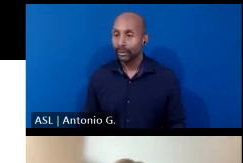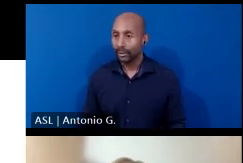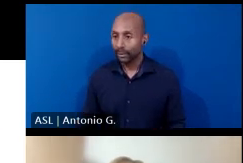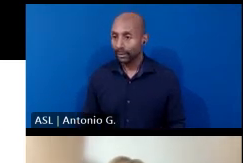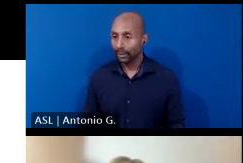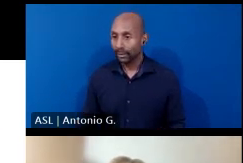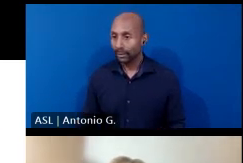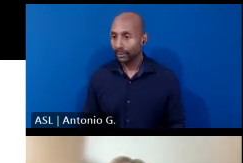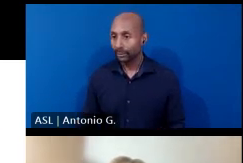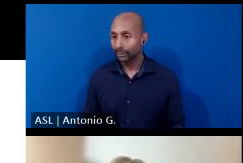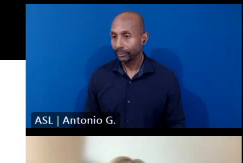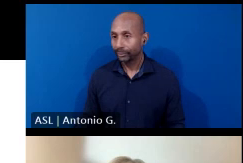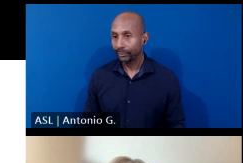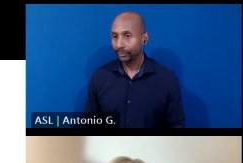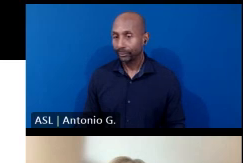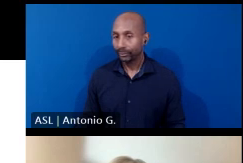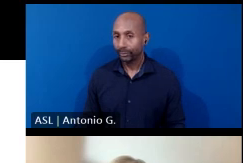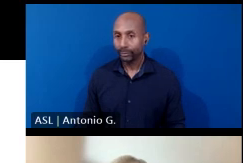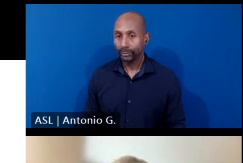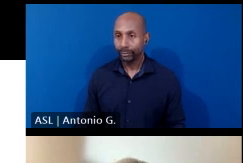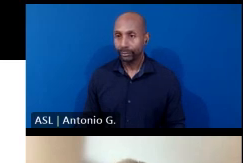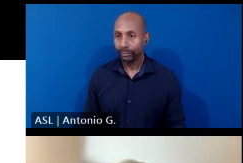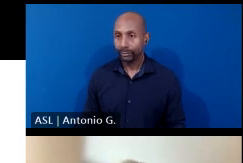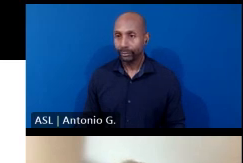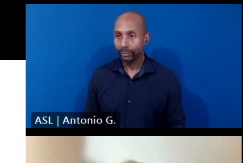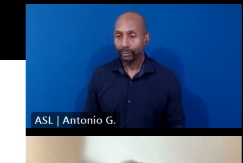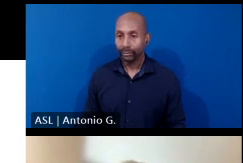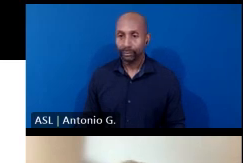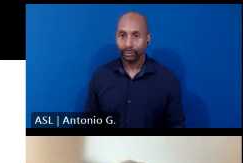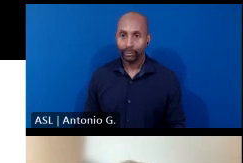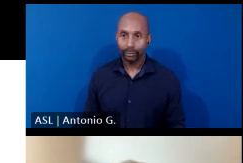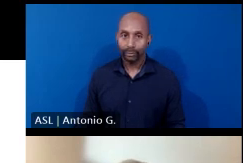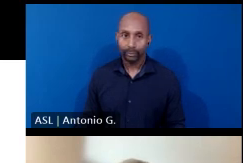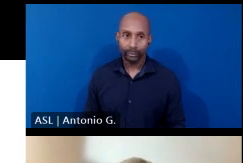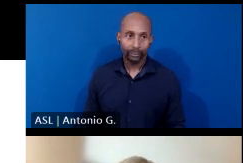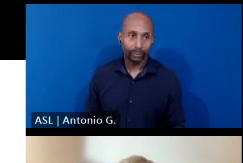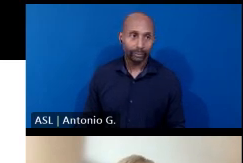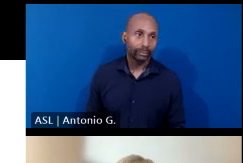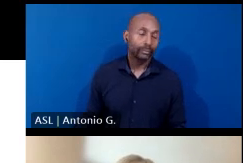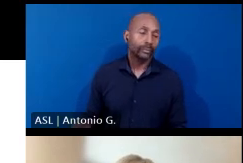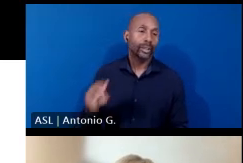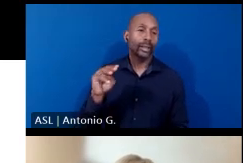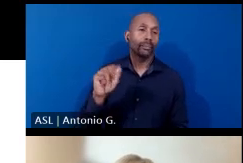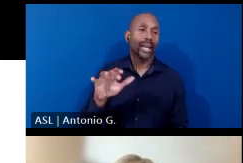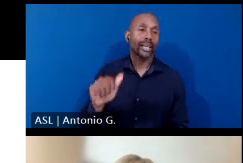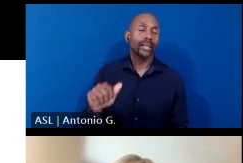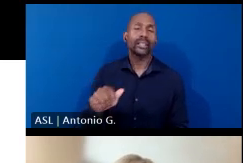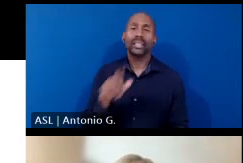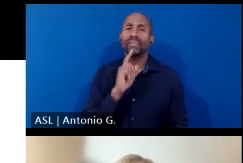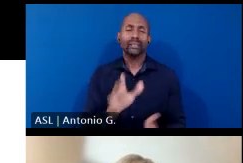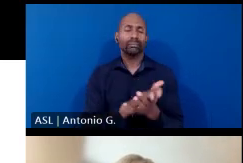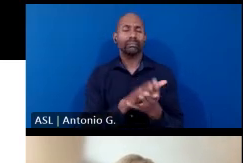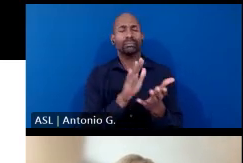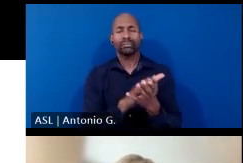I would, I would love to just shout out you teach and Intrepid for the work that they're both doing.